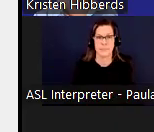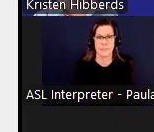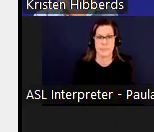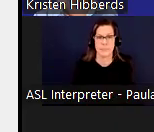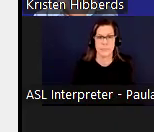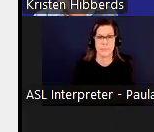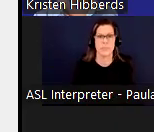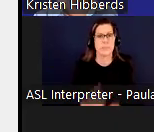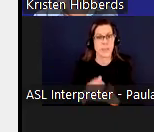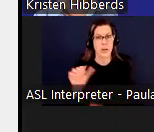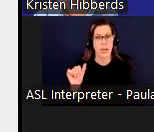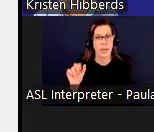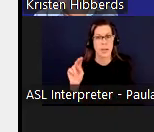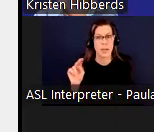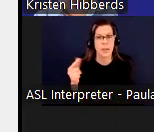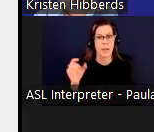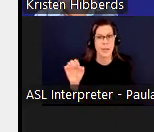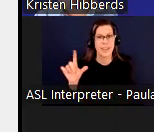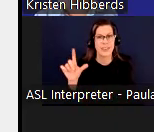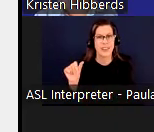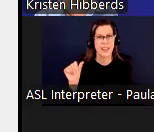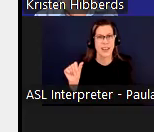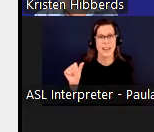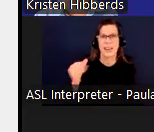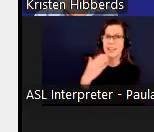All right, Angela, you're up Jinx Kristen. Thank you, Susanna.